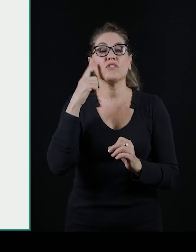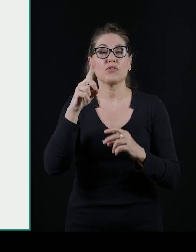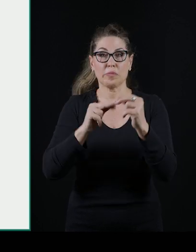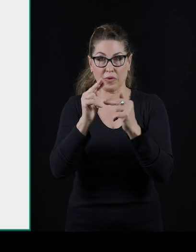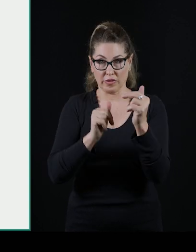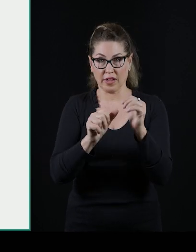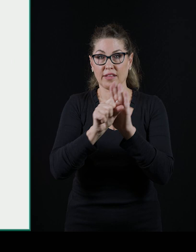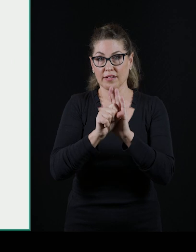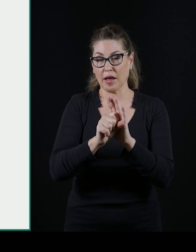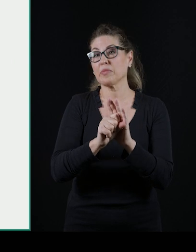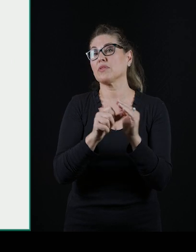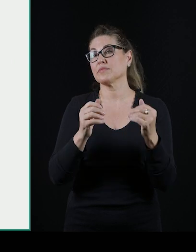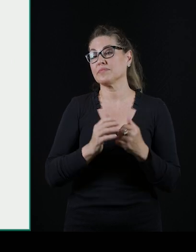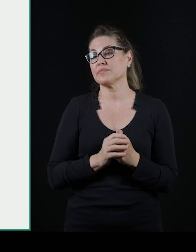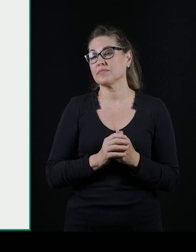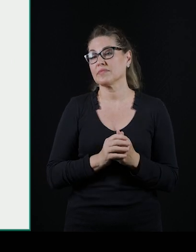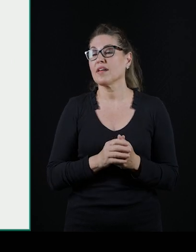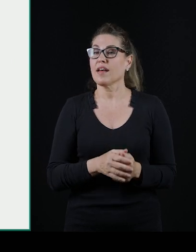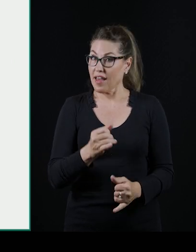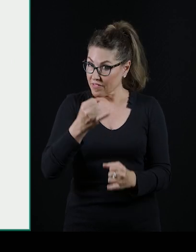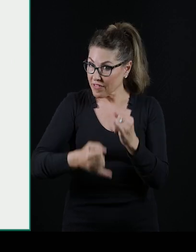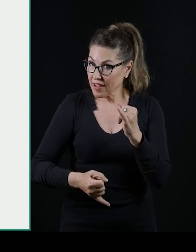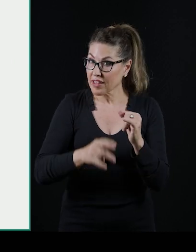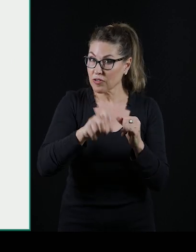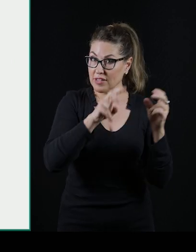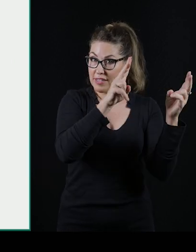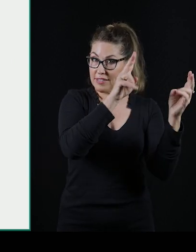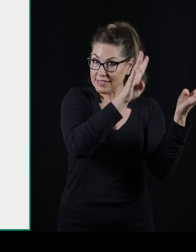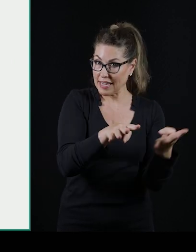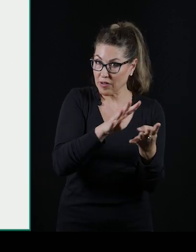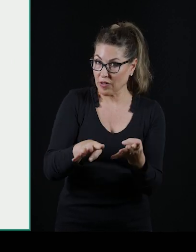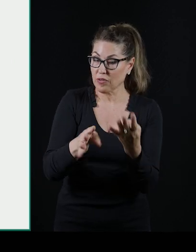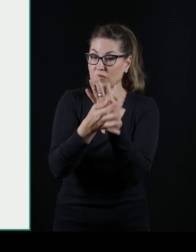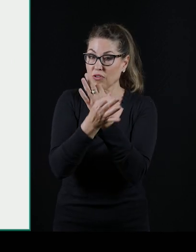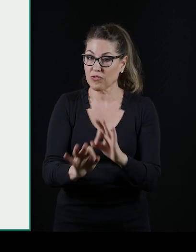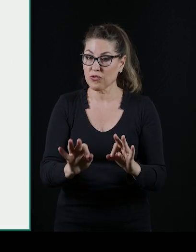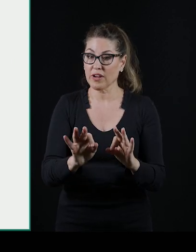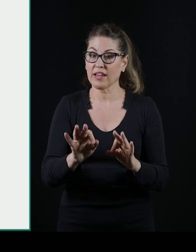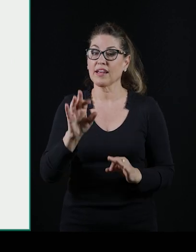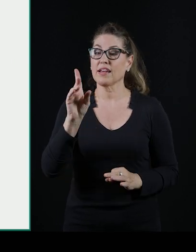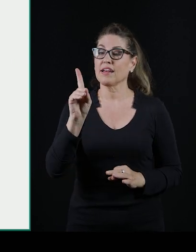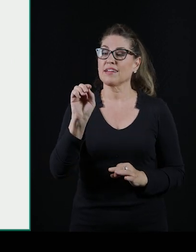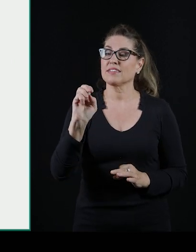And finally, you'll also need to download the free Docker for Windows desktop utility,